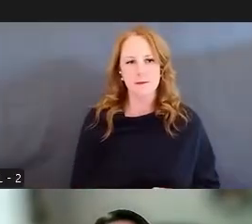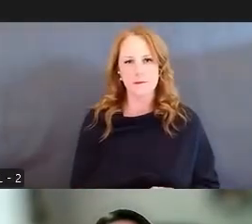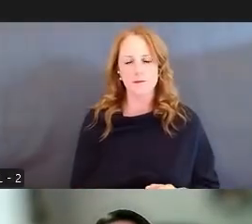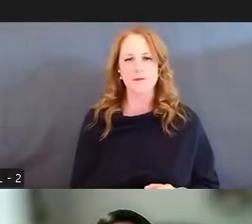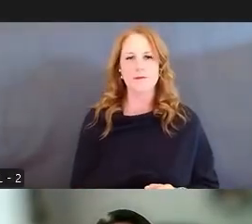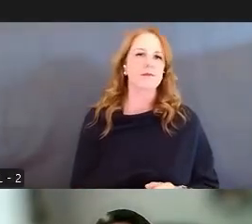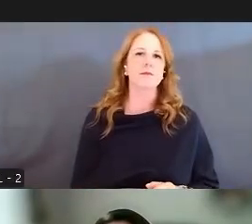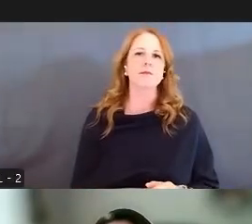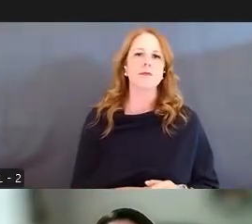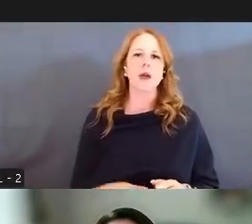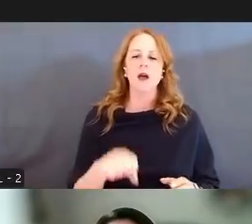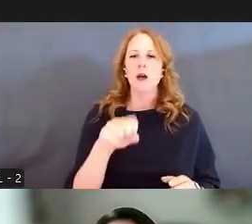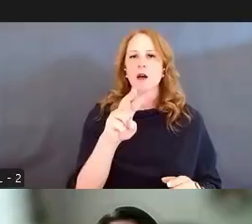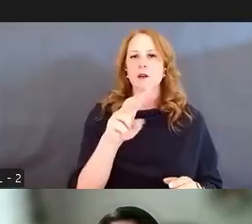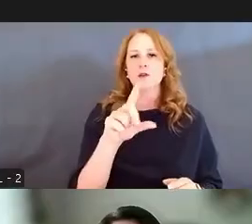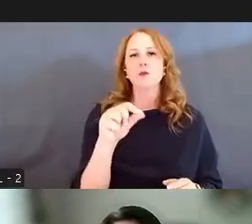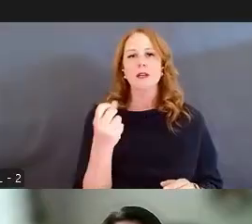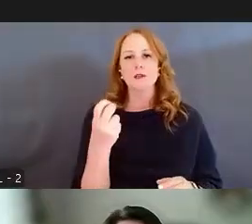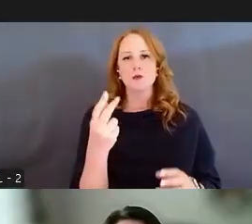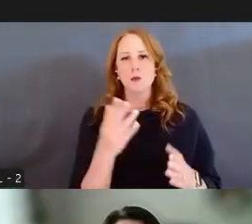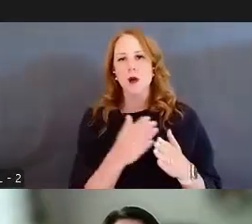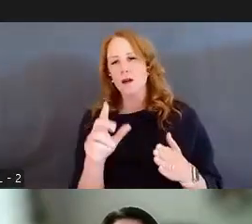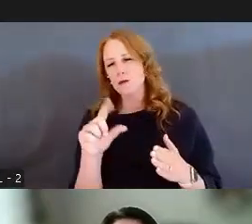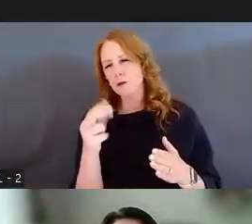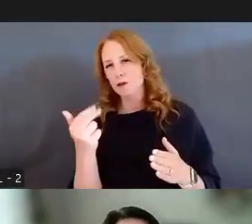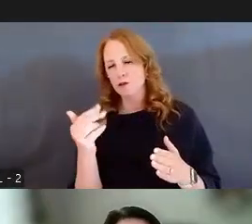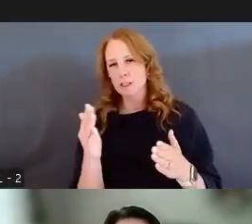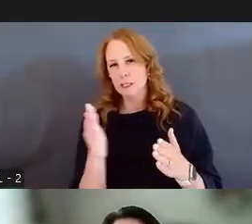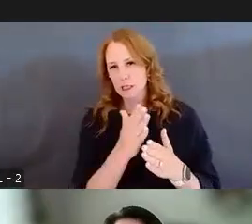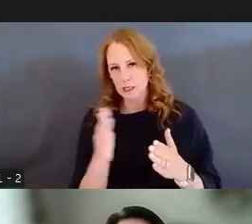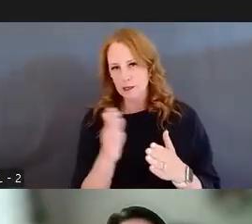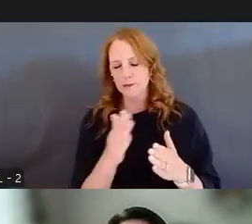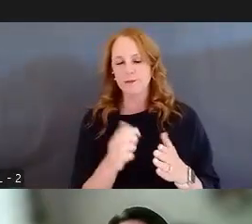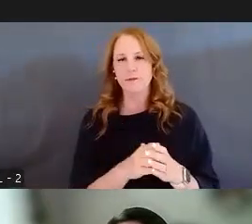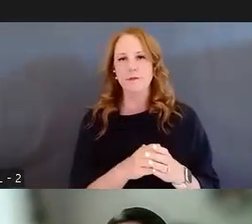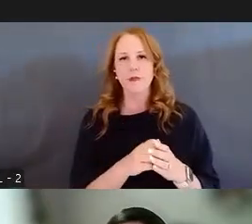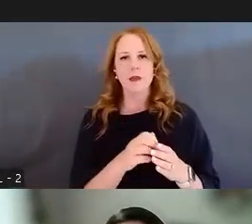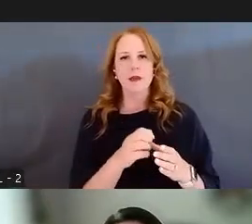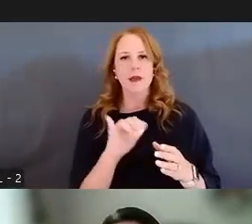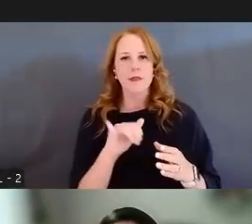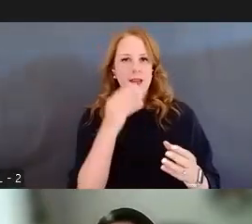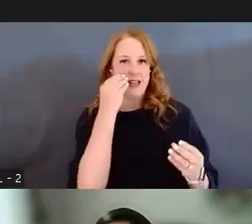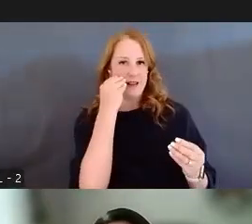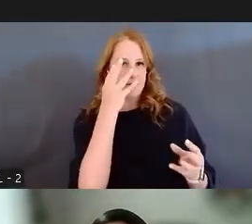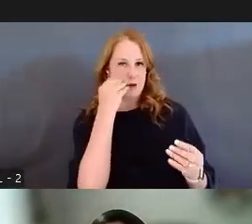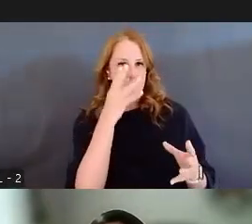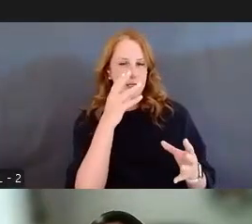Between 2012 and 2013, as a part of that information and education to community members,